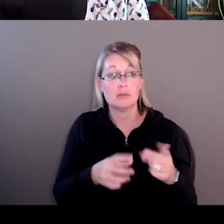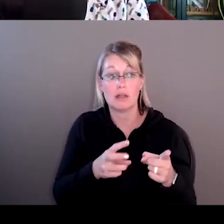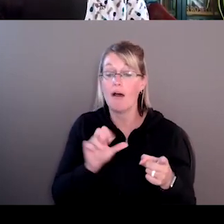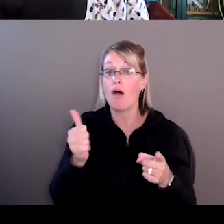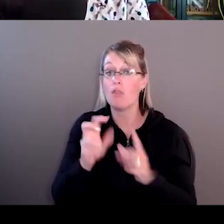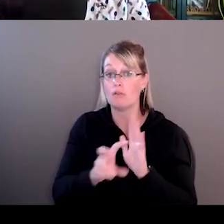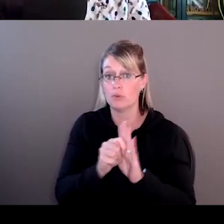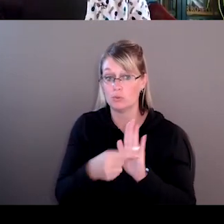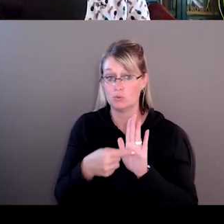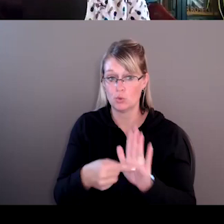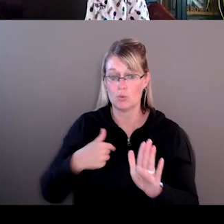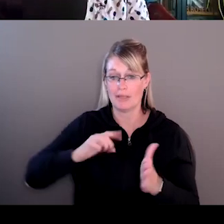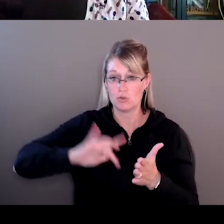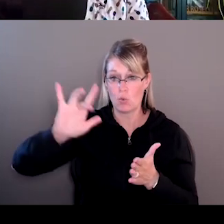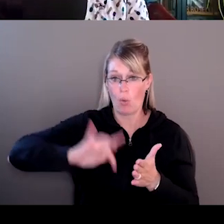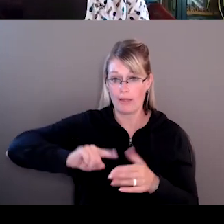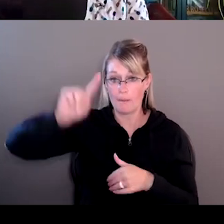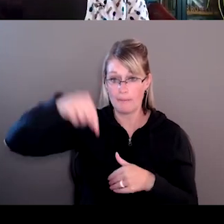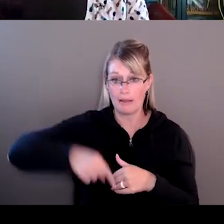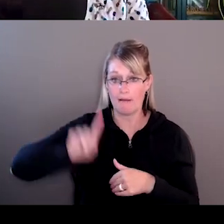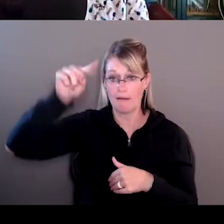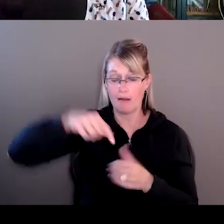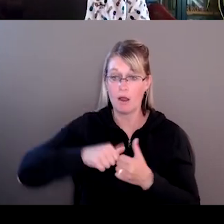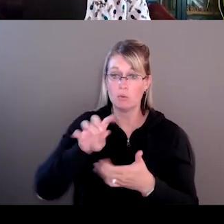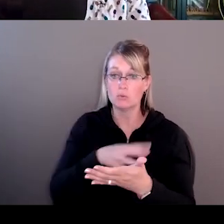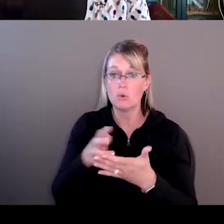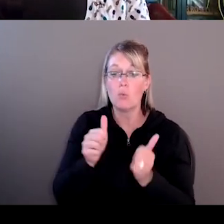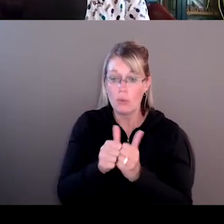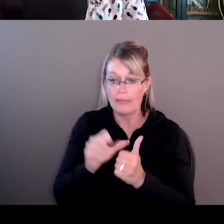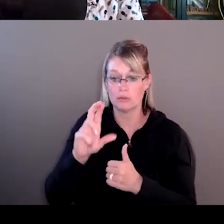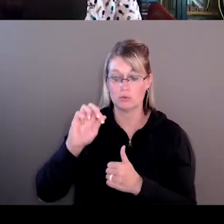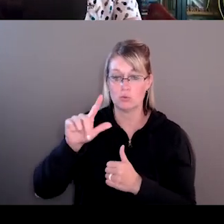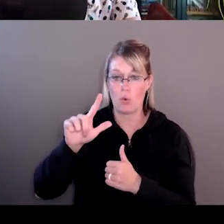that demonstrates me scrolling up and down in a table with scroll snap. The fixed headers end up